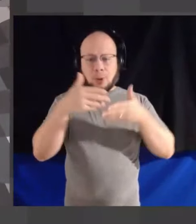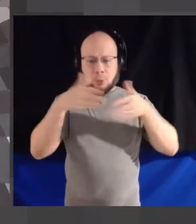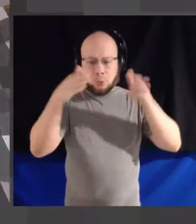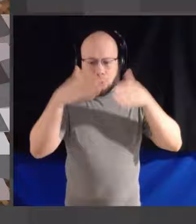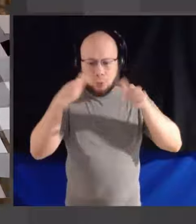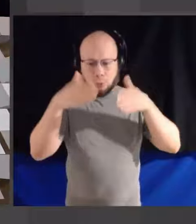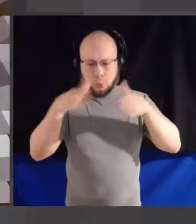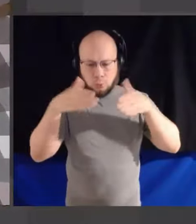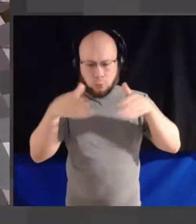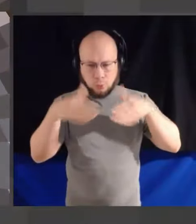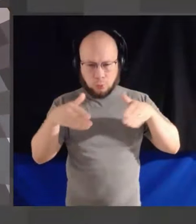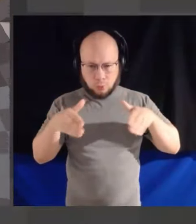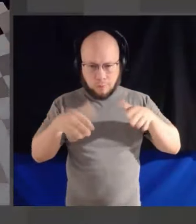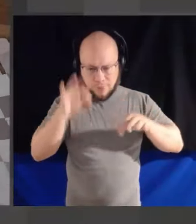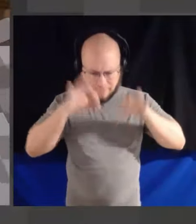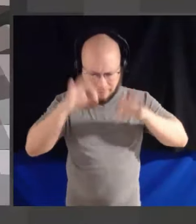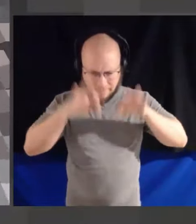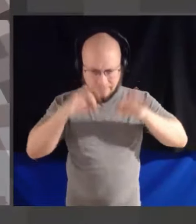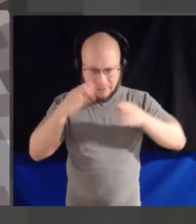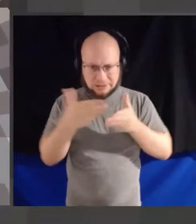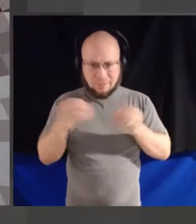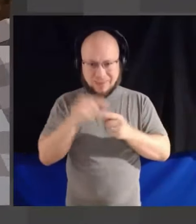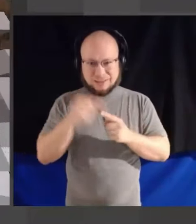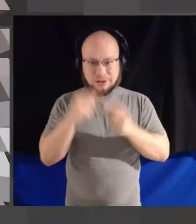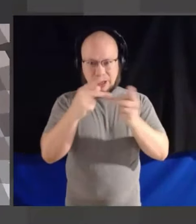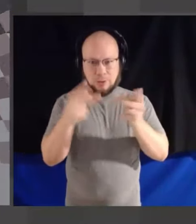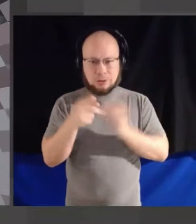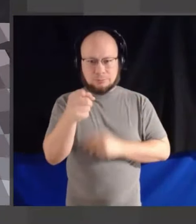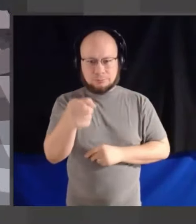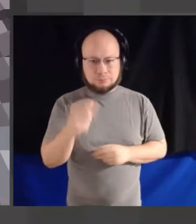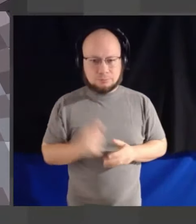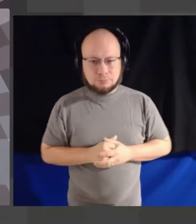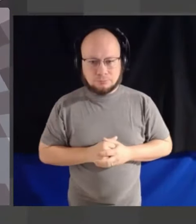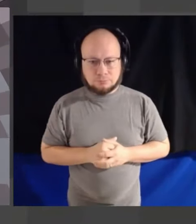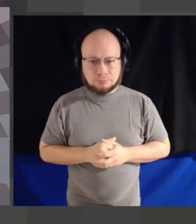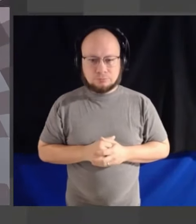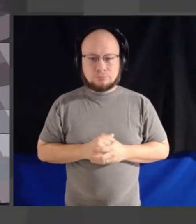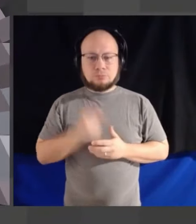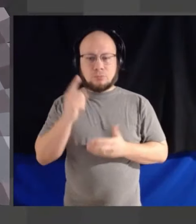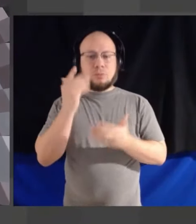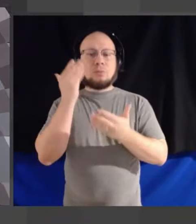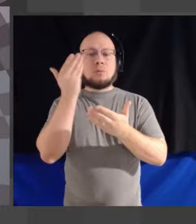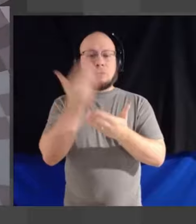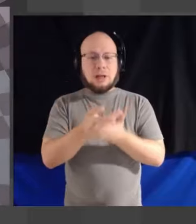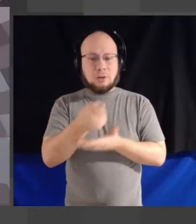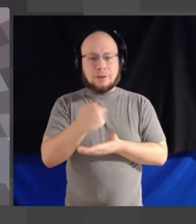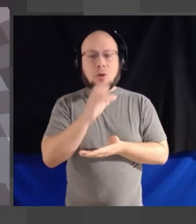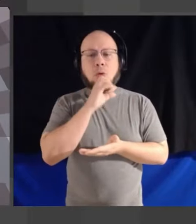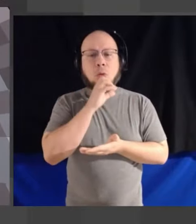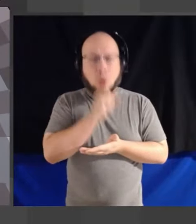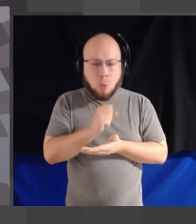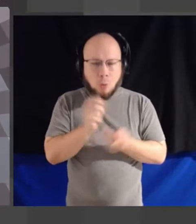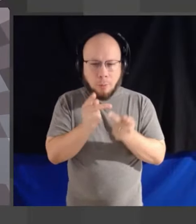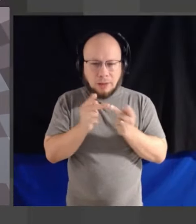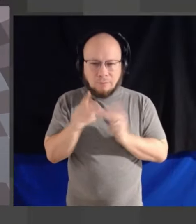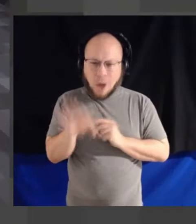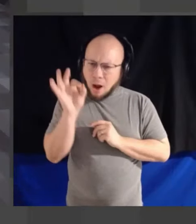TO HELP YOU UNCOVER THE MYSTERIES OF ALL OF THESE DIG SITES.